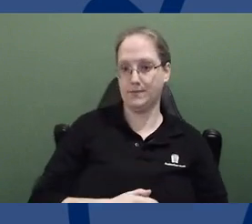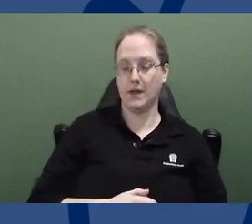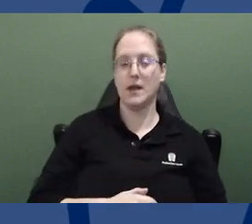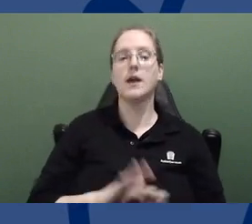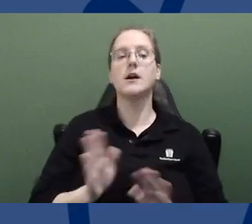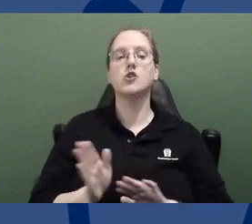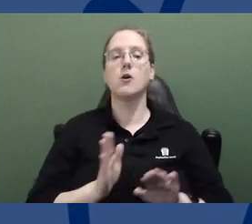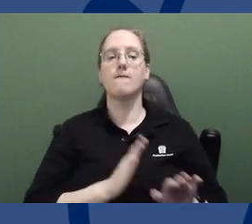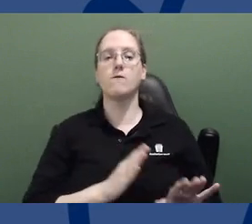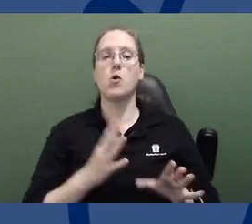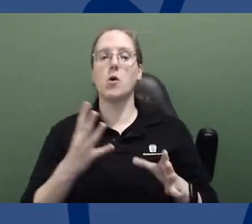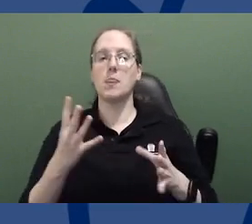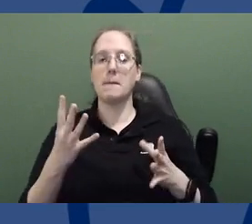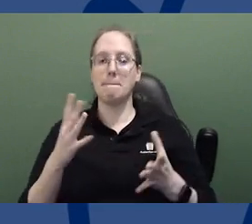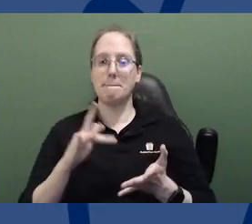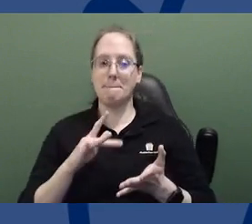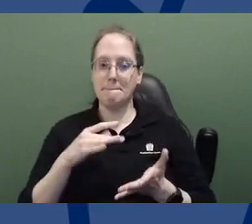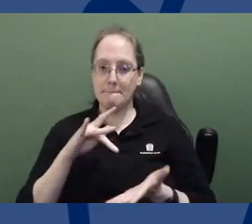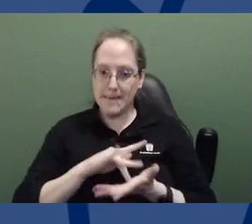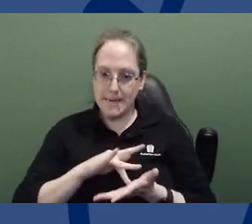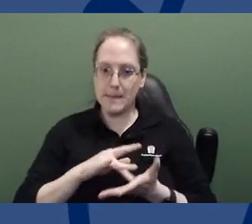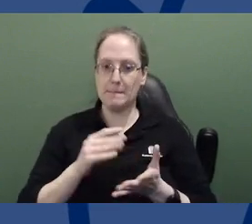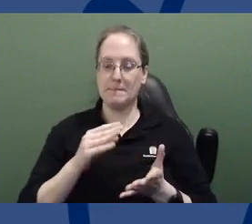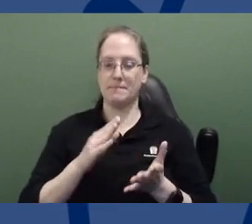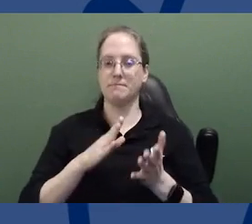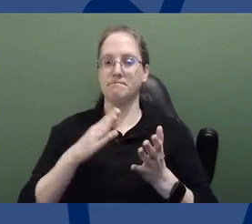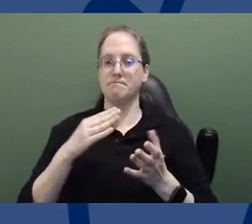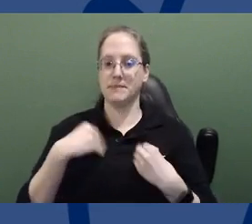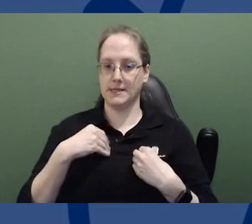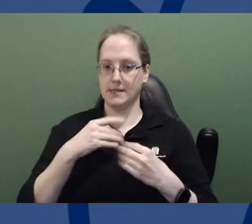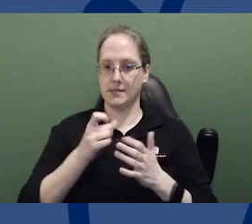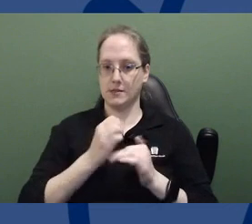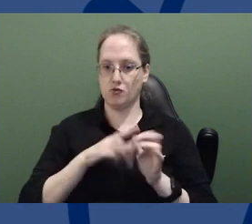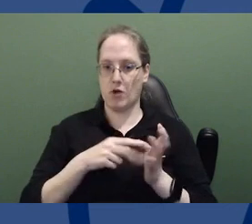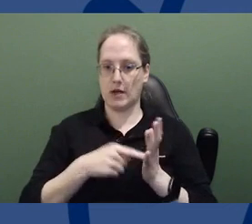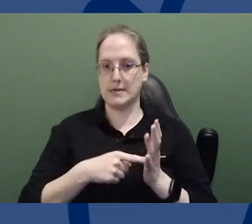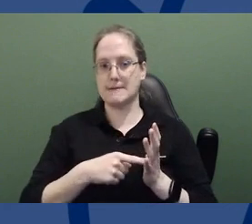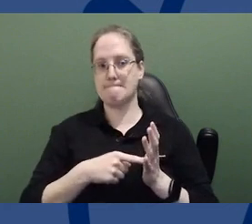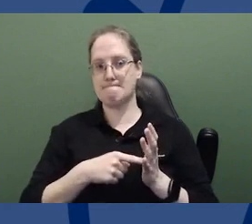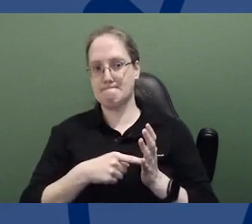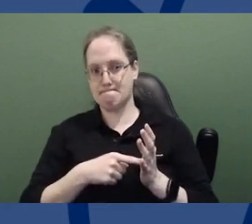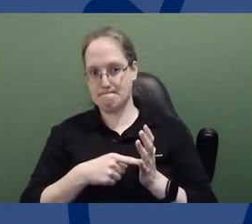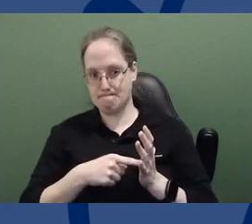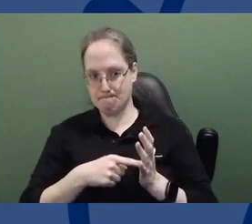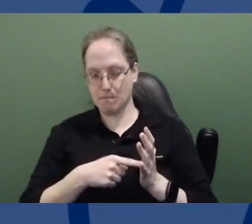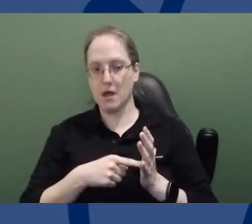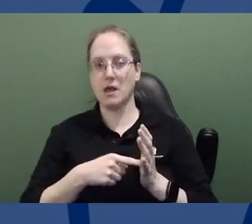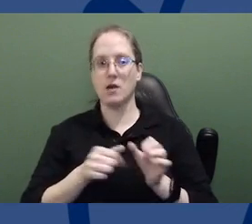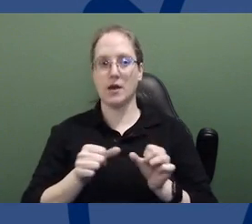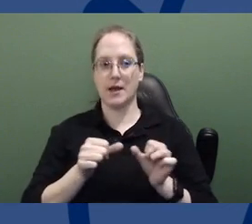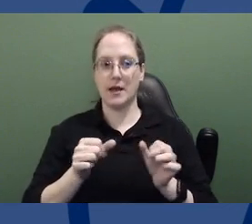on notice and think about. I'm assuming that if you, over the three weeks, you might be